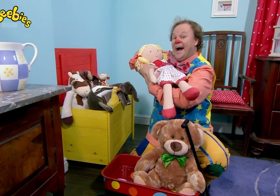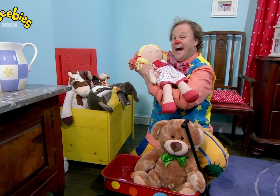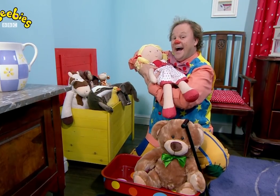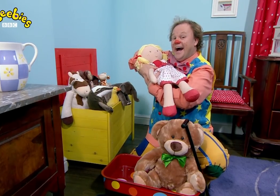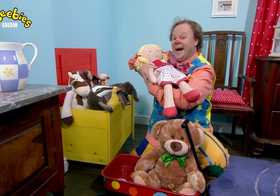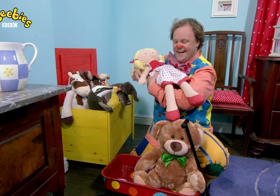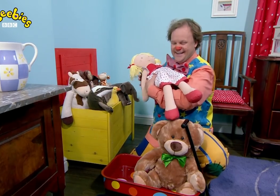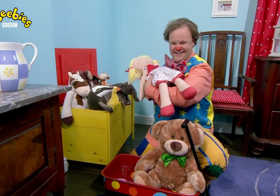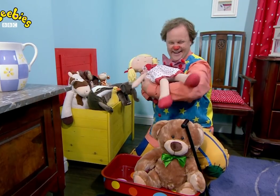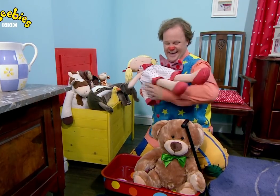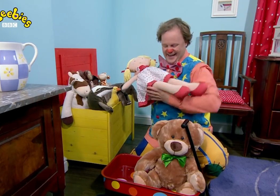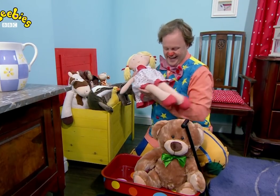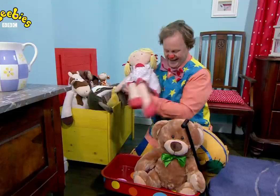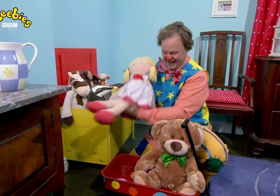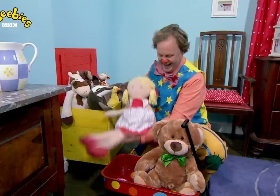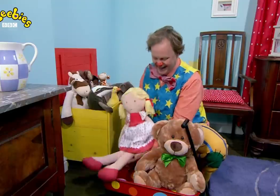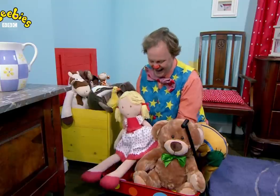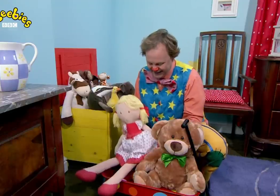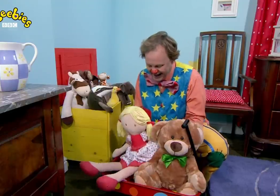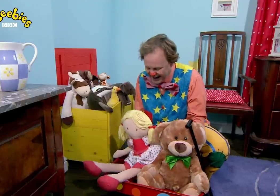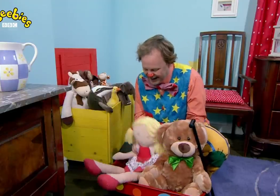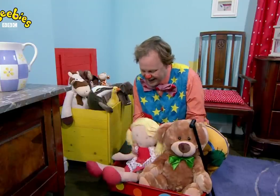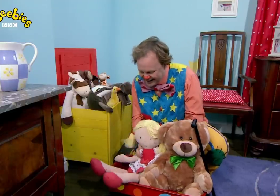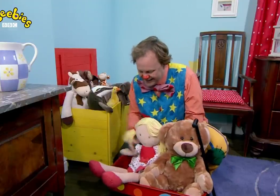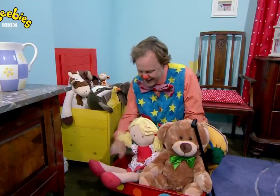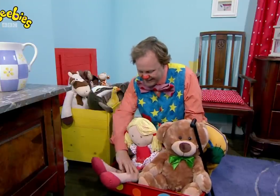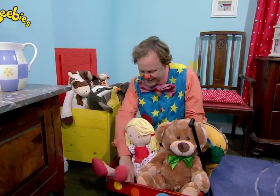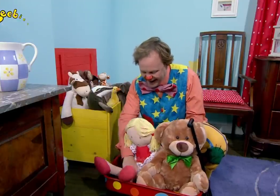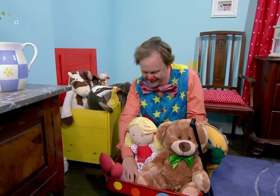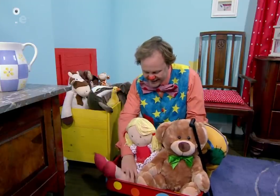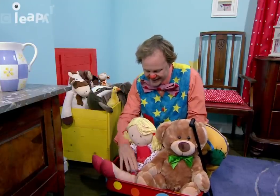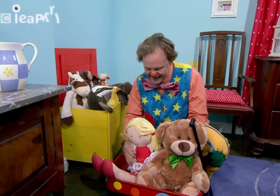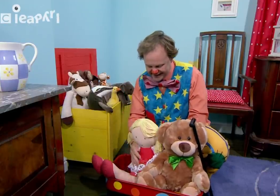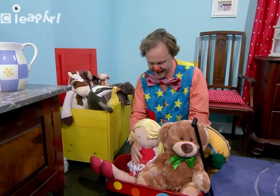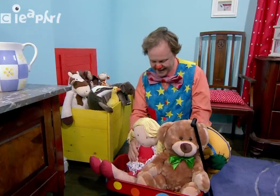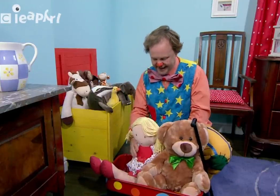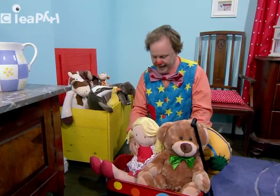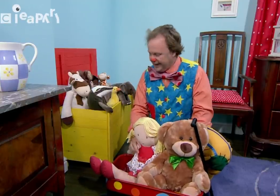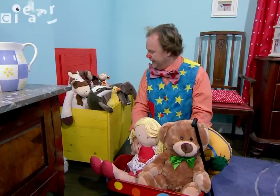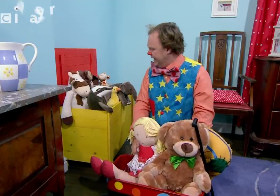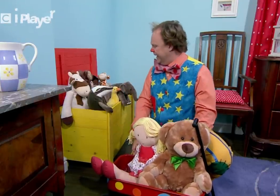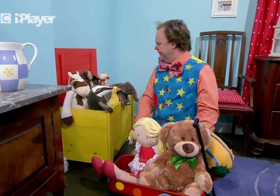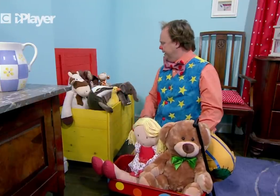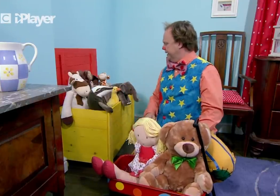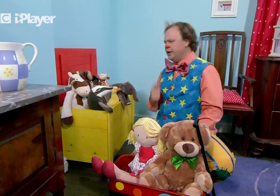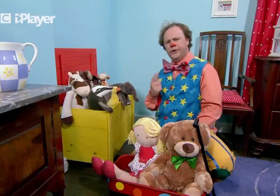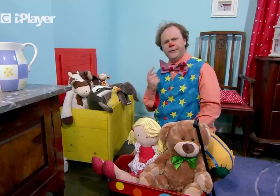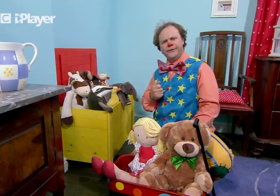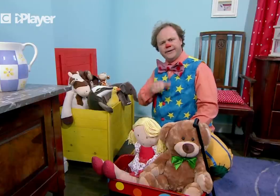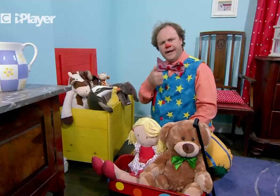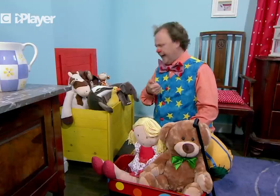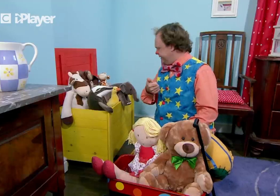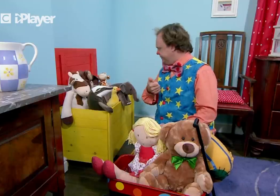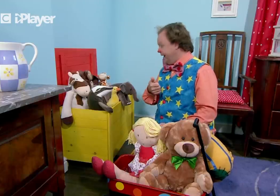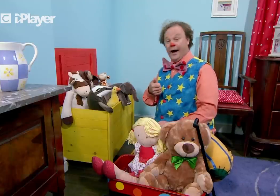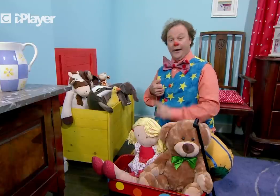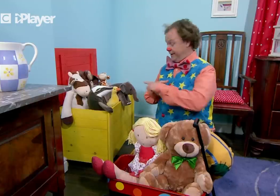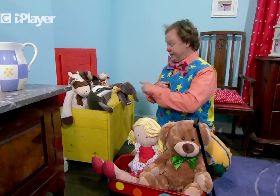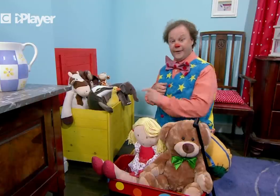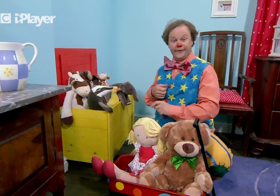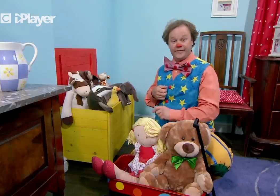hello dolly dolly there we are all safe and sound good now uh who's next oh of course